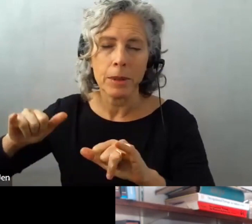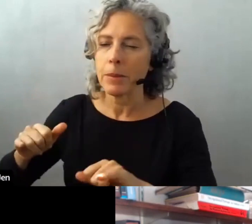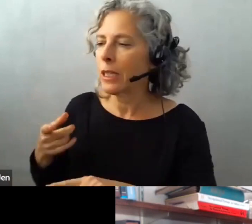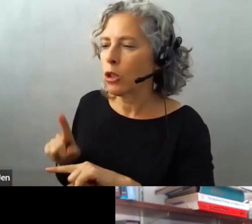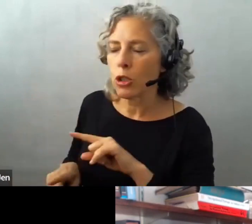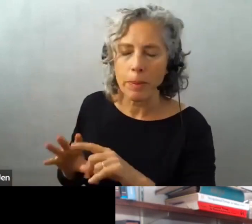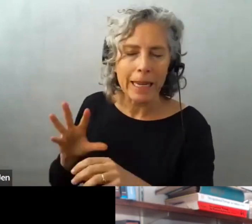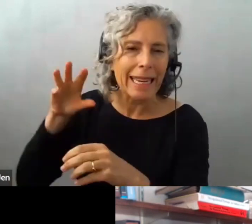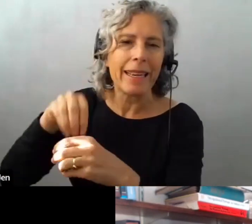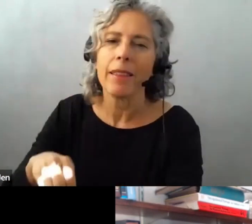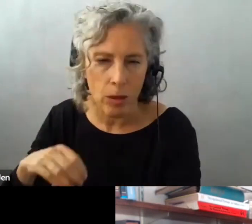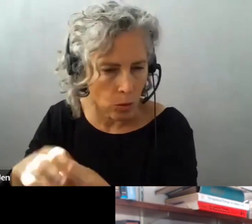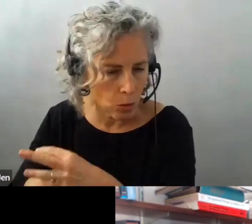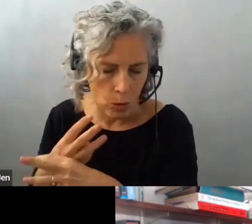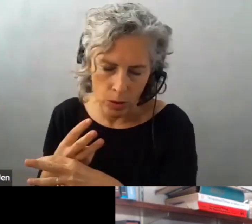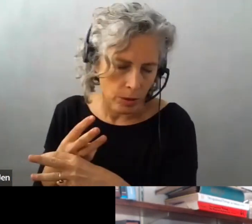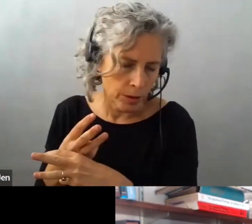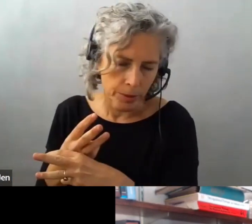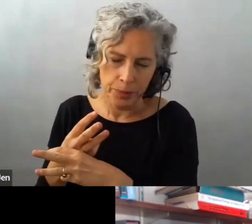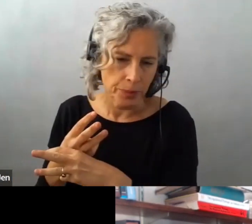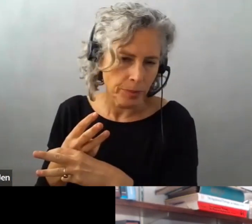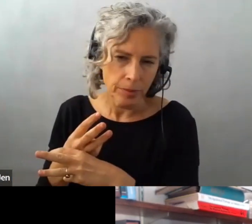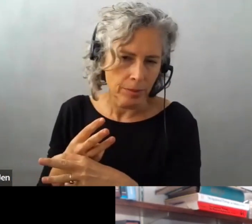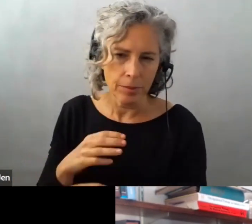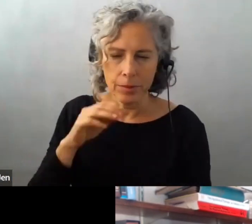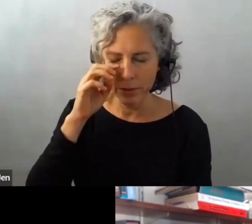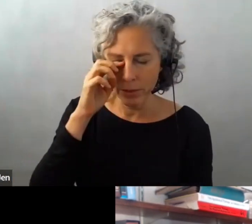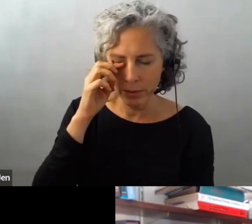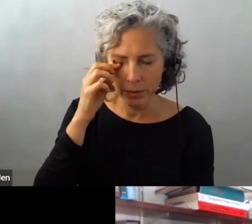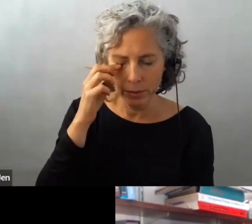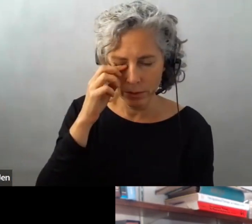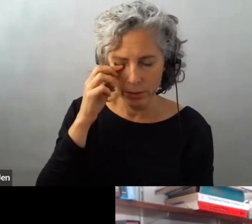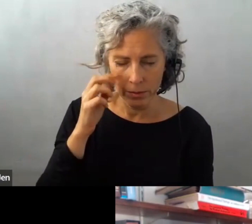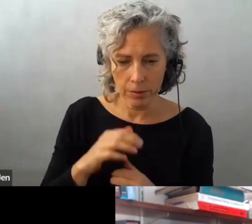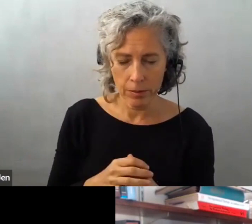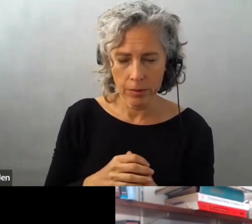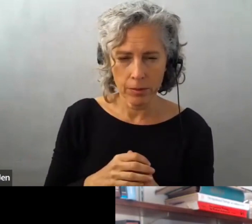in the world as much as he wanted to. Another thing that affected our